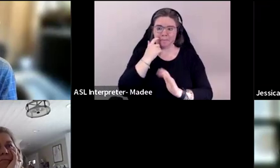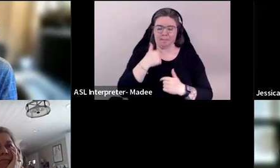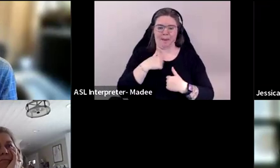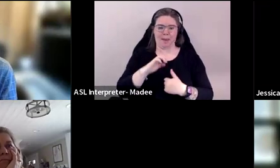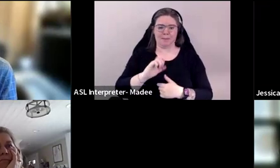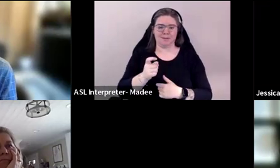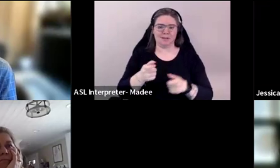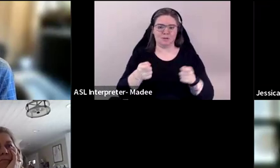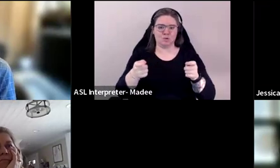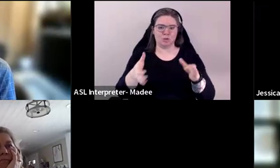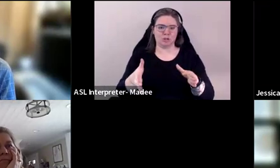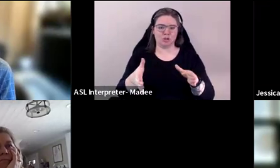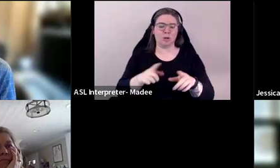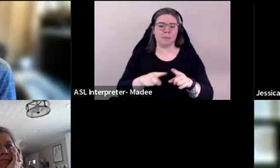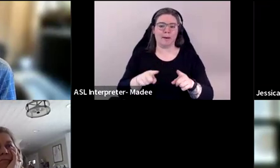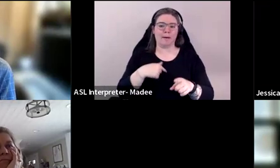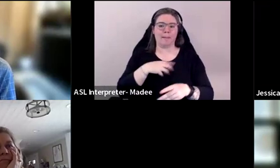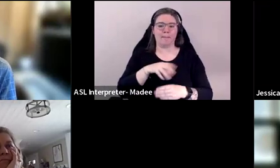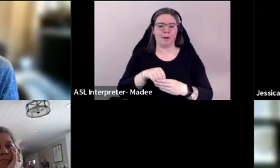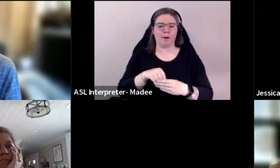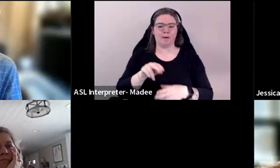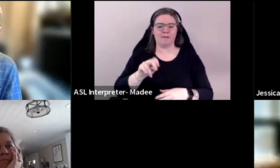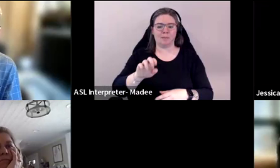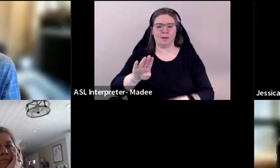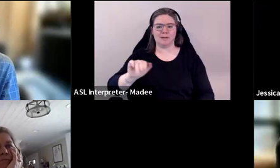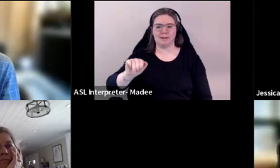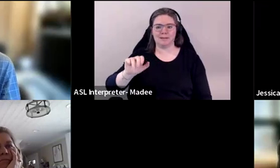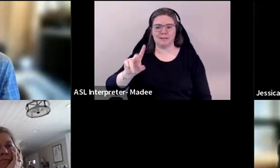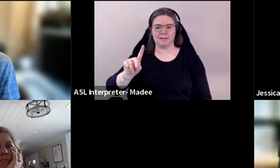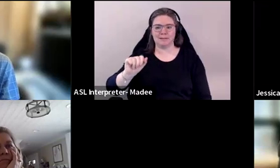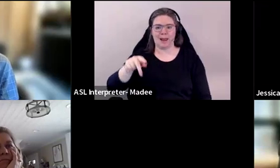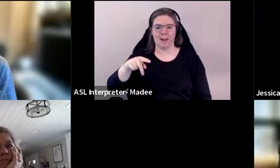Don Dew: but I'm part of the Nebraska adapt, and we've had to reconstitute it, because